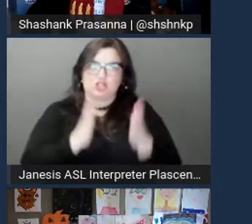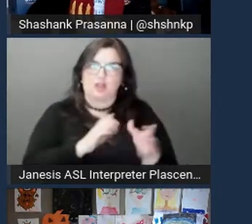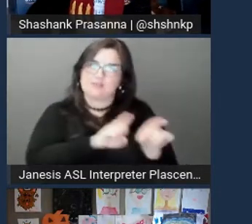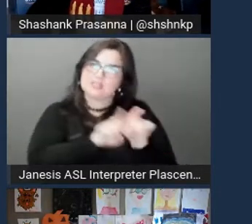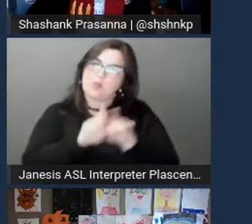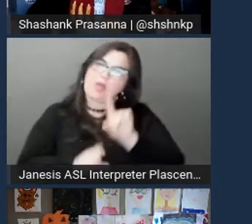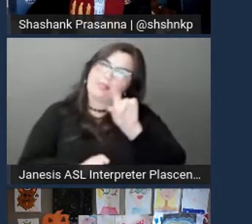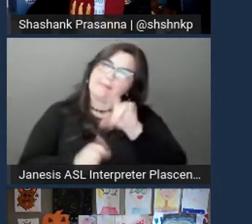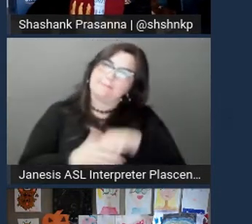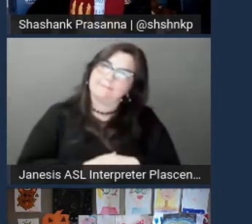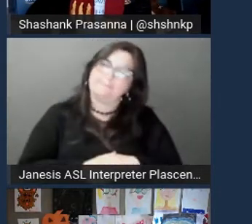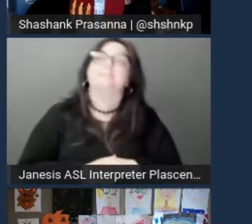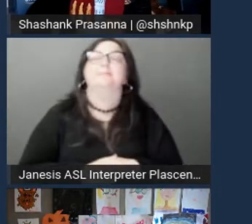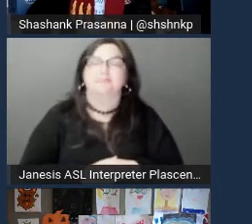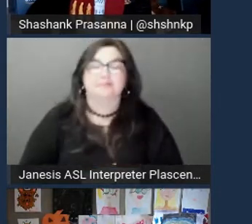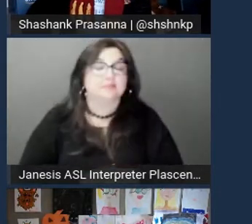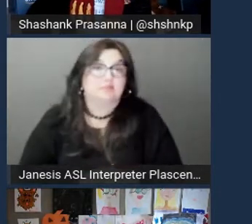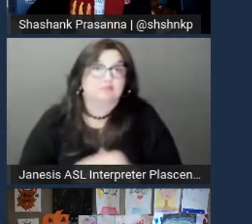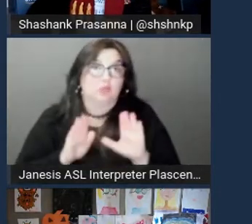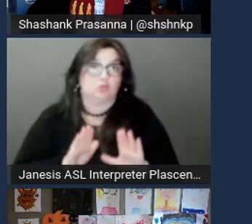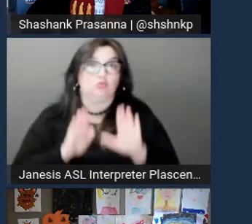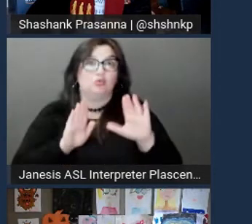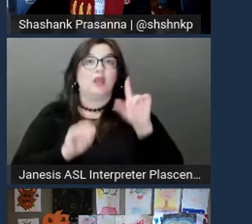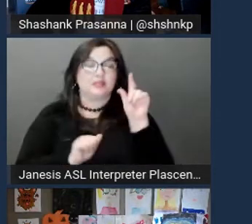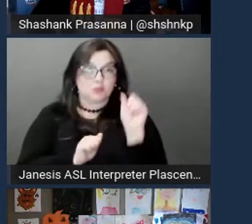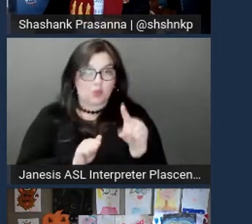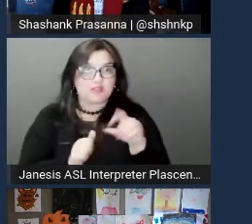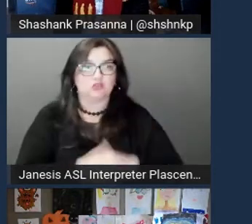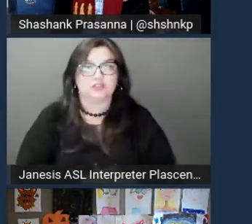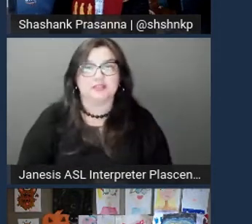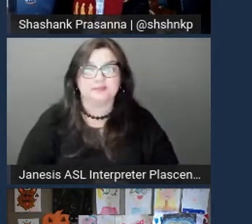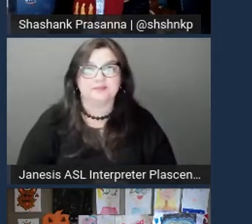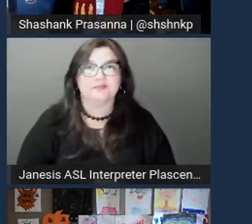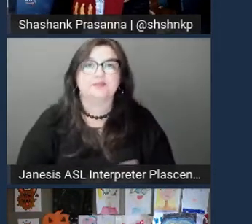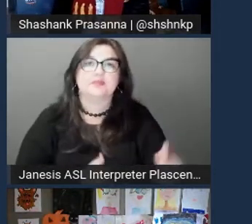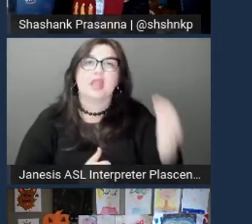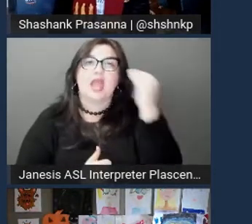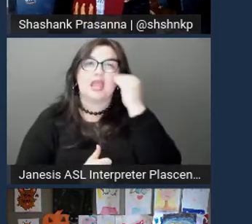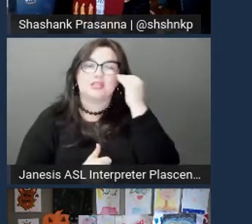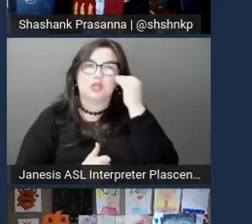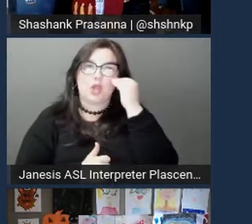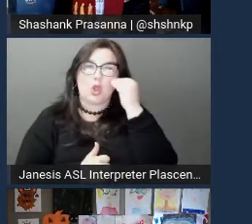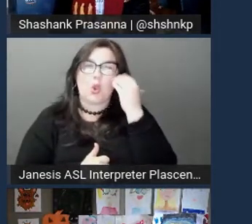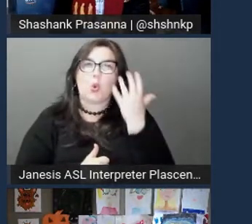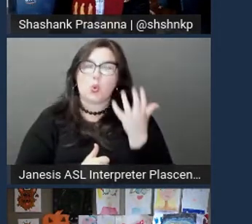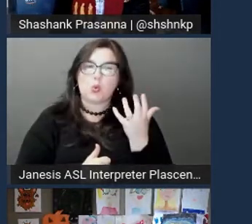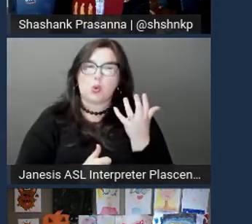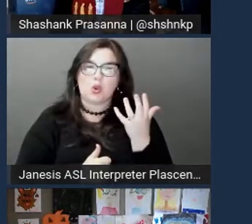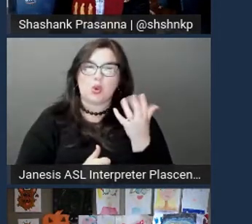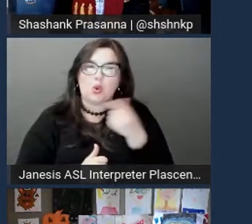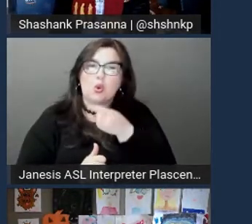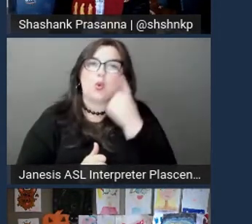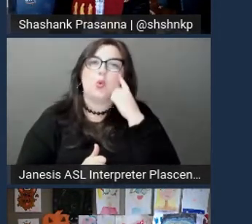Well, that's an excellent question. I know that actually it's going to demonstrate that in the reality.